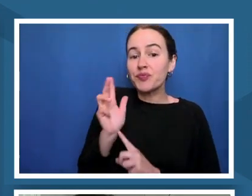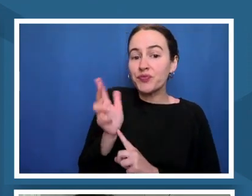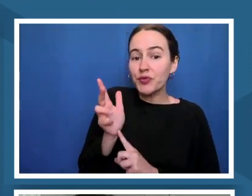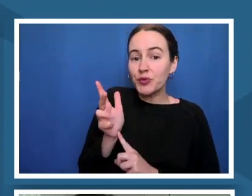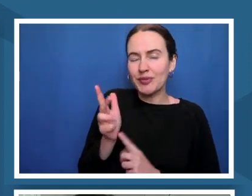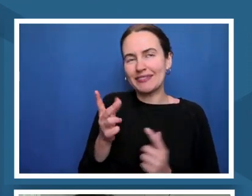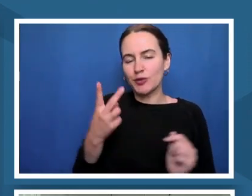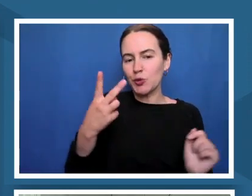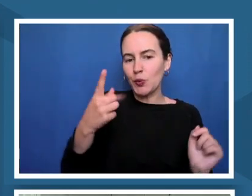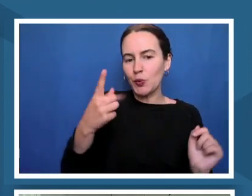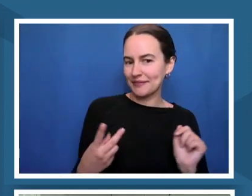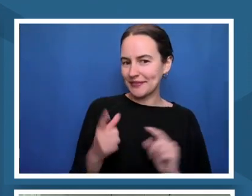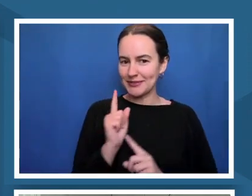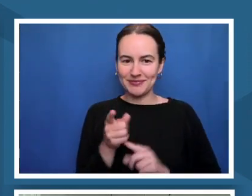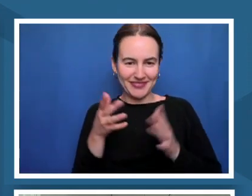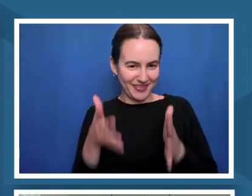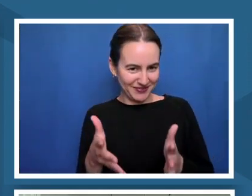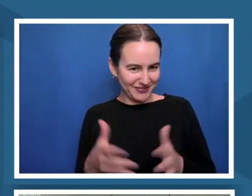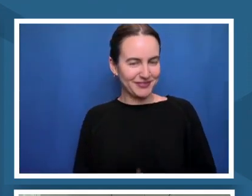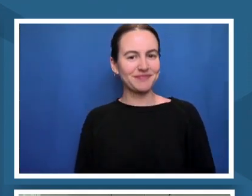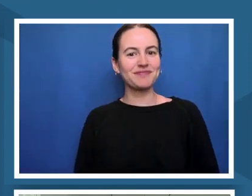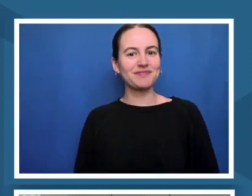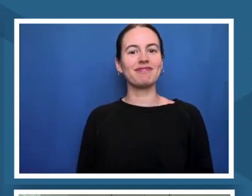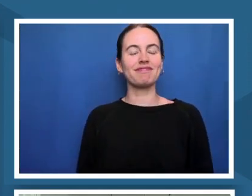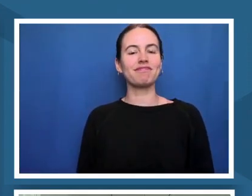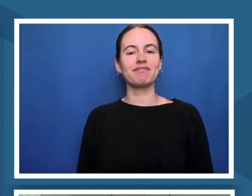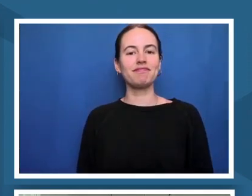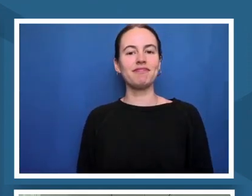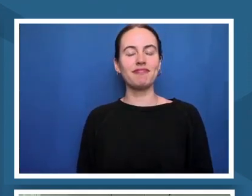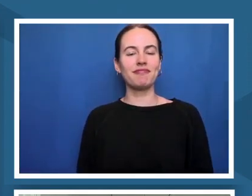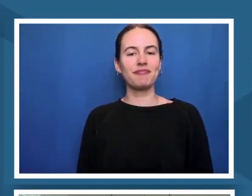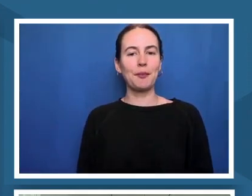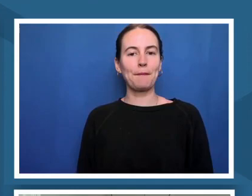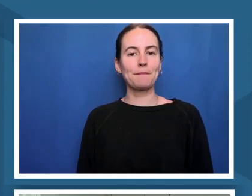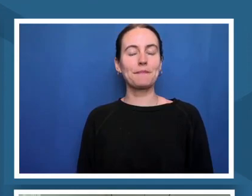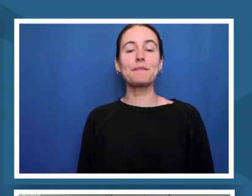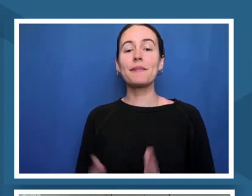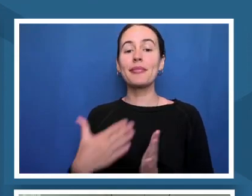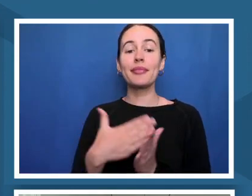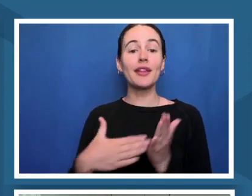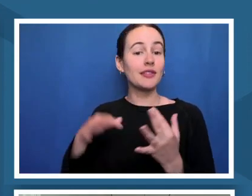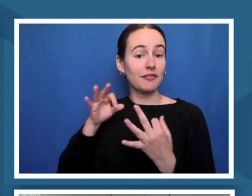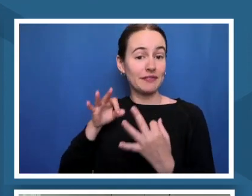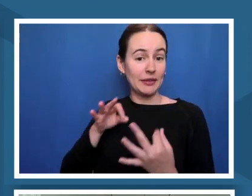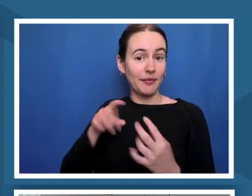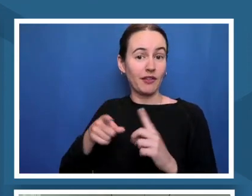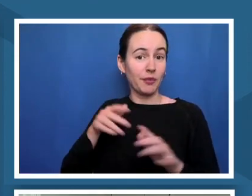left together um i just wanted to surface for you that some of the feedback we got on this